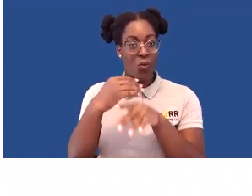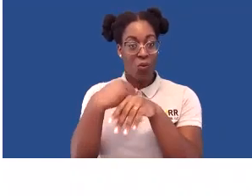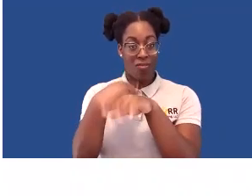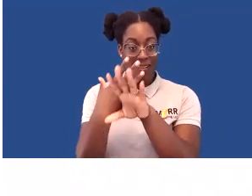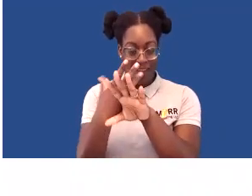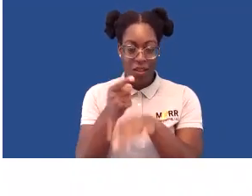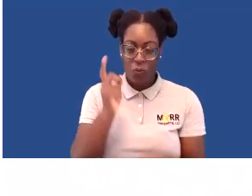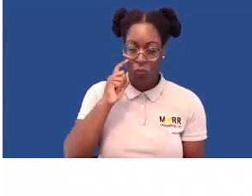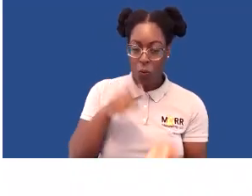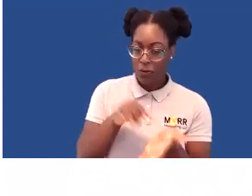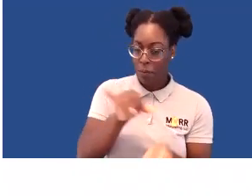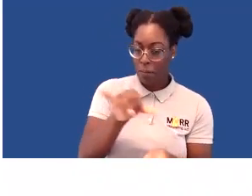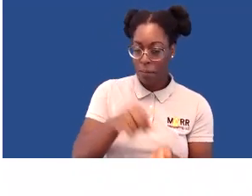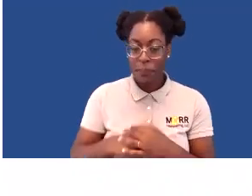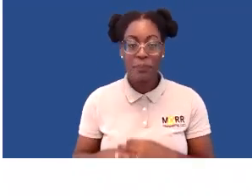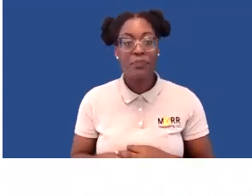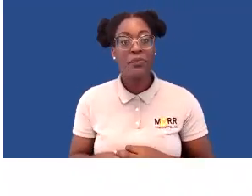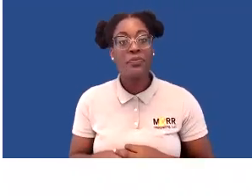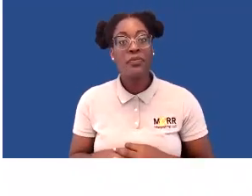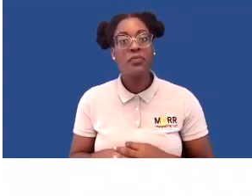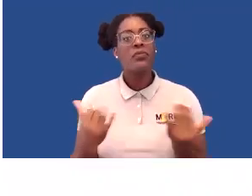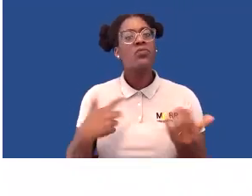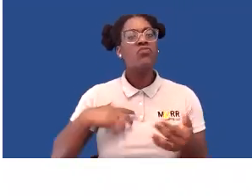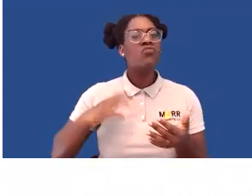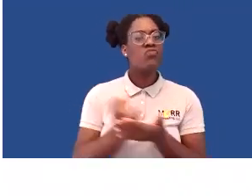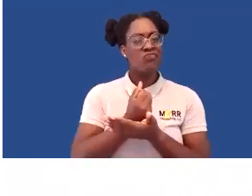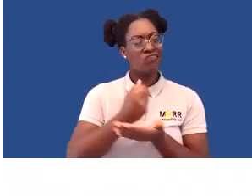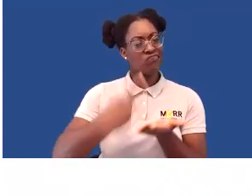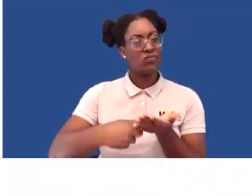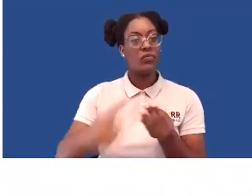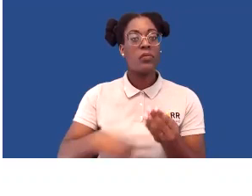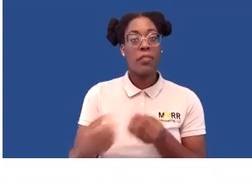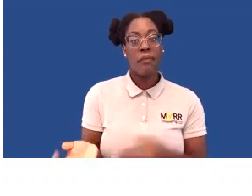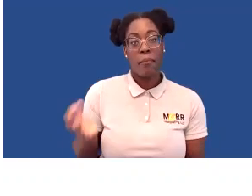So I wanted to talk about the benefits of online writing center work--tutoring specifically.